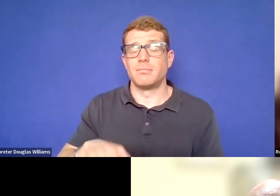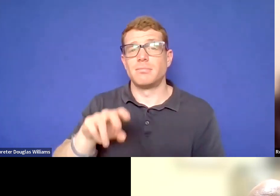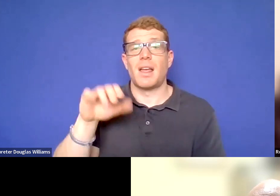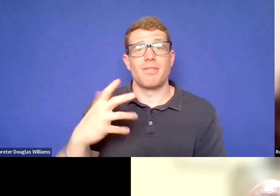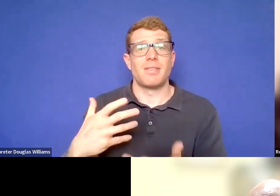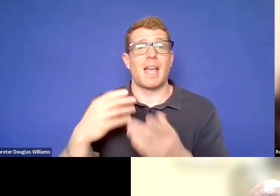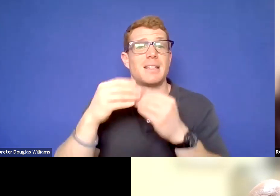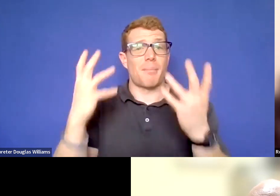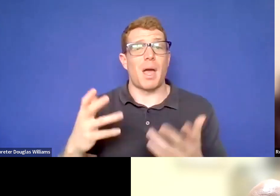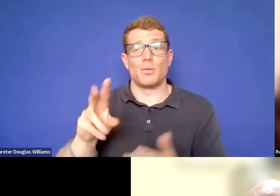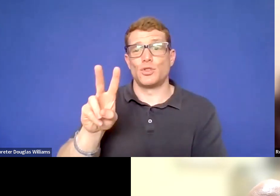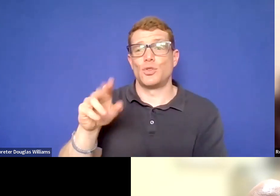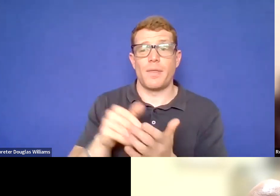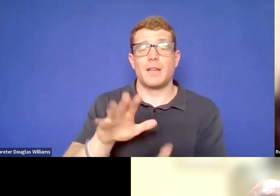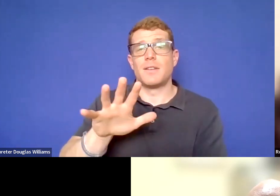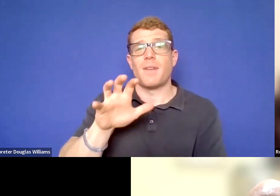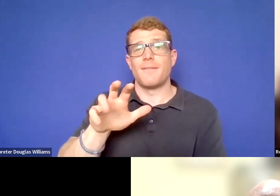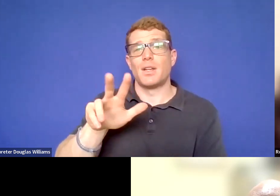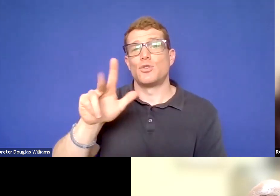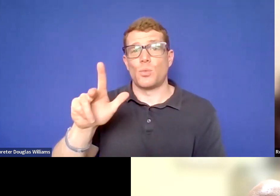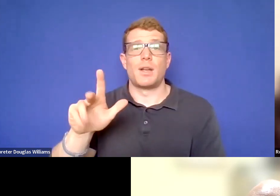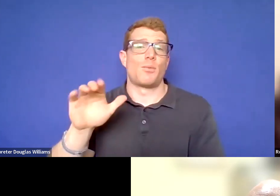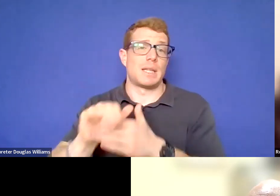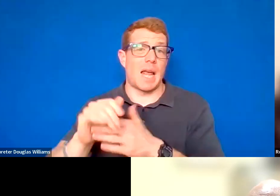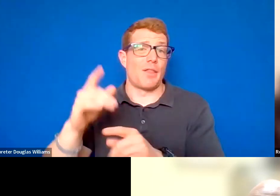Is Bambi again. It really peak my interest whenever you said talked about the able account.